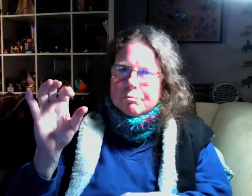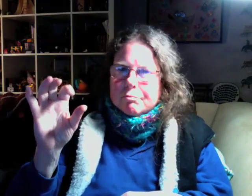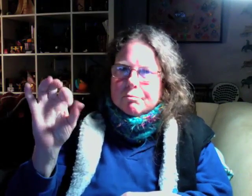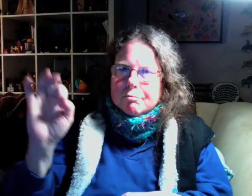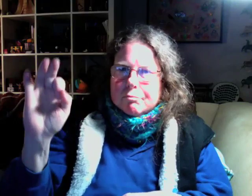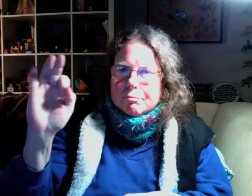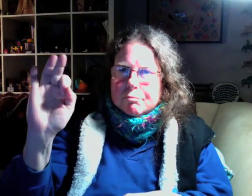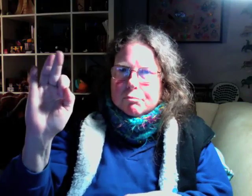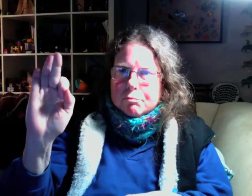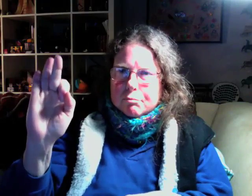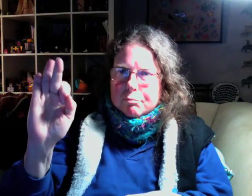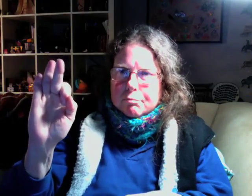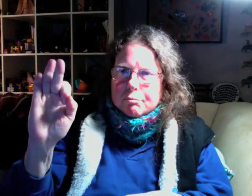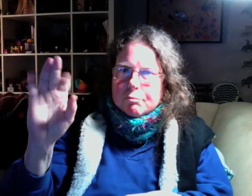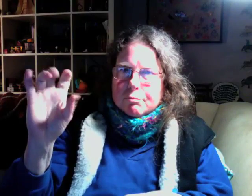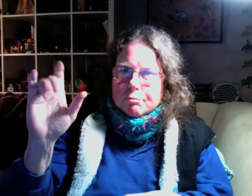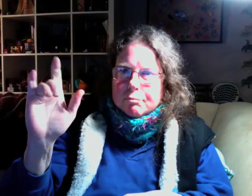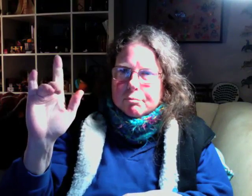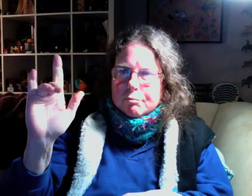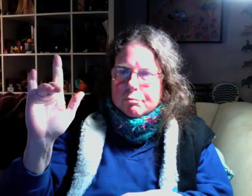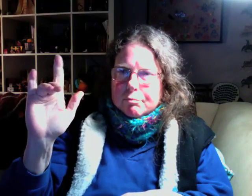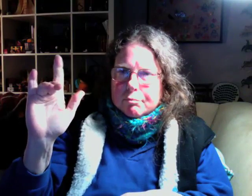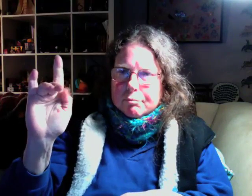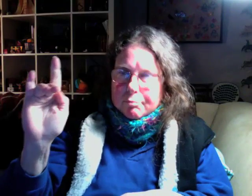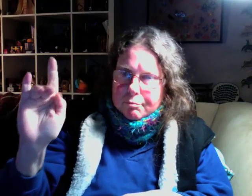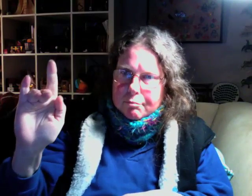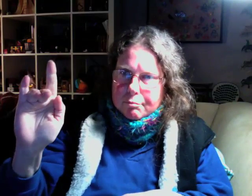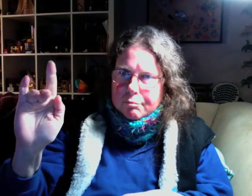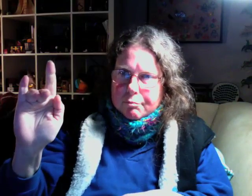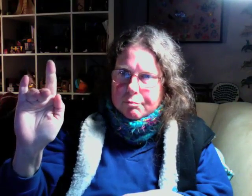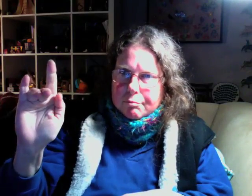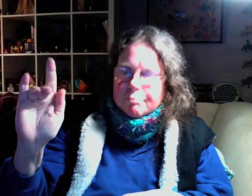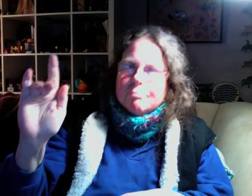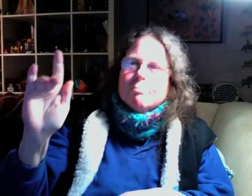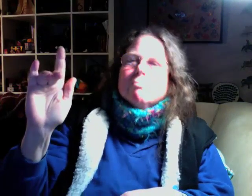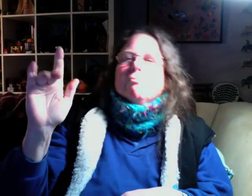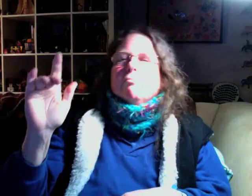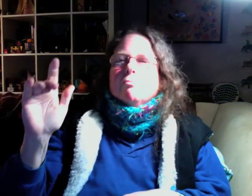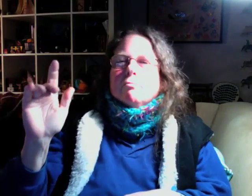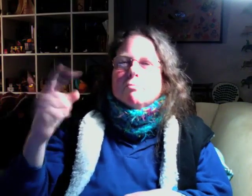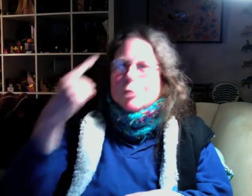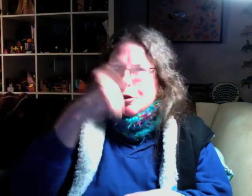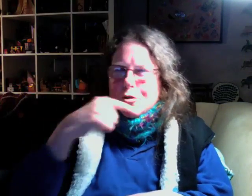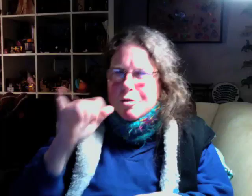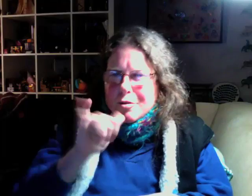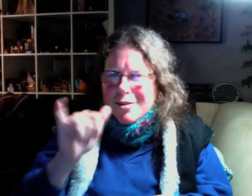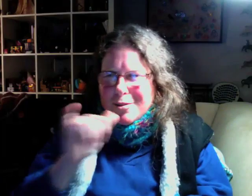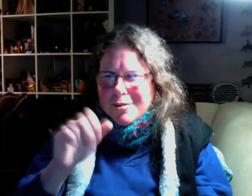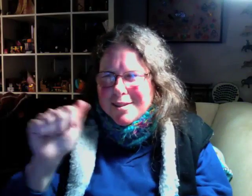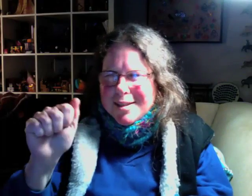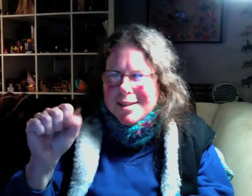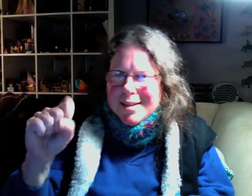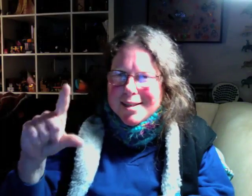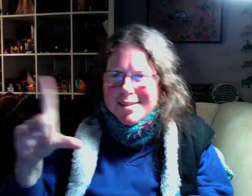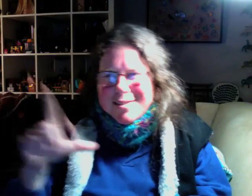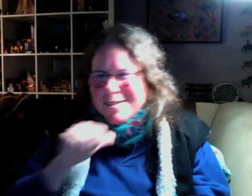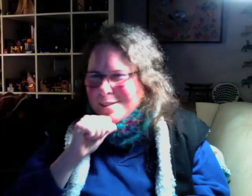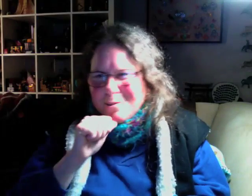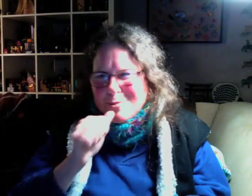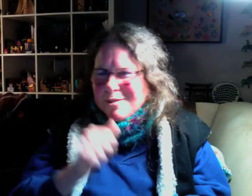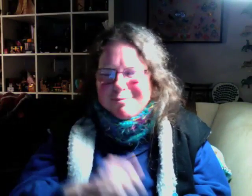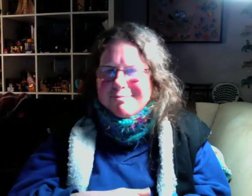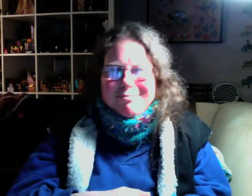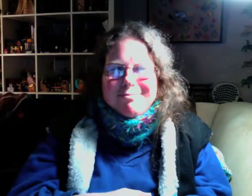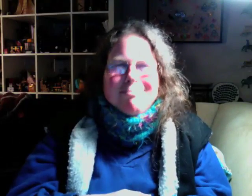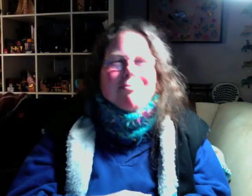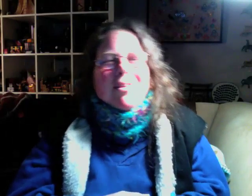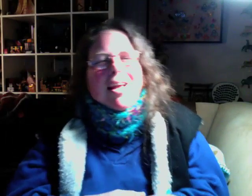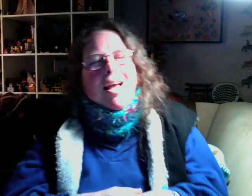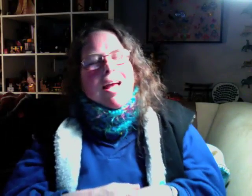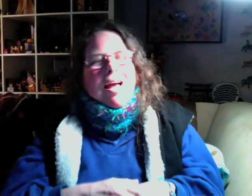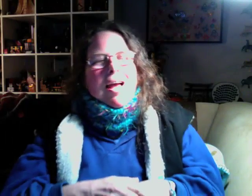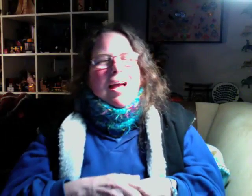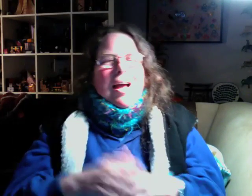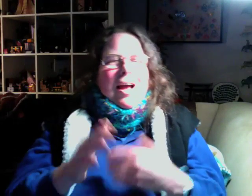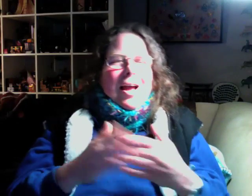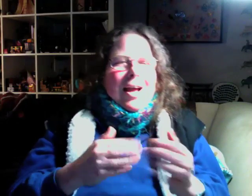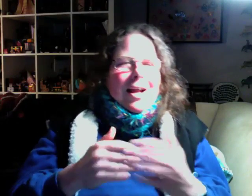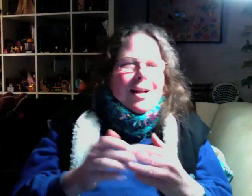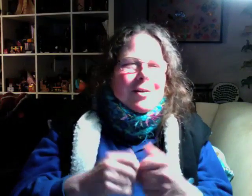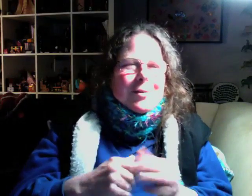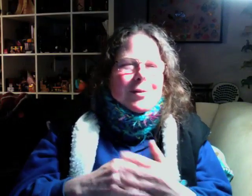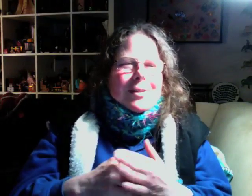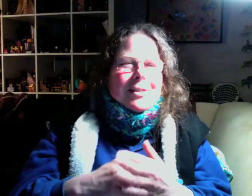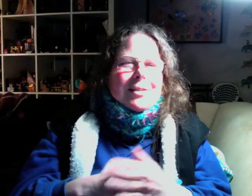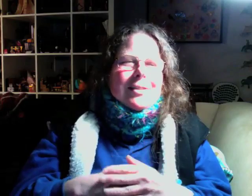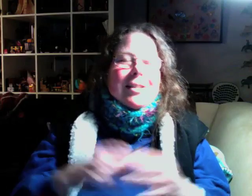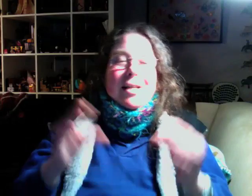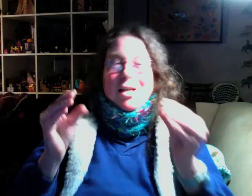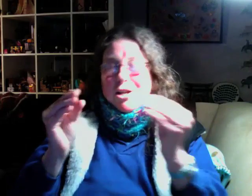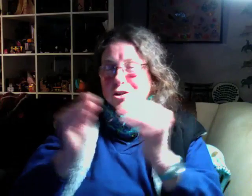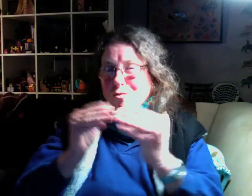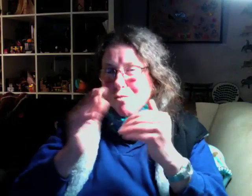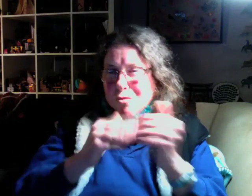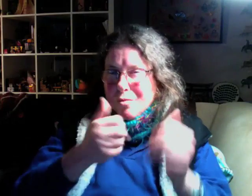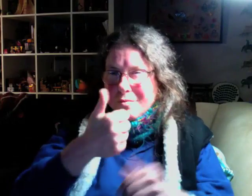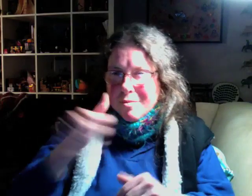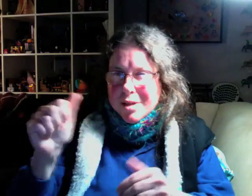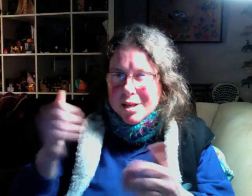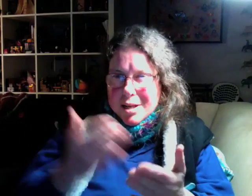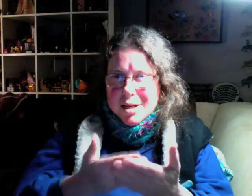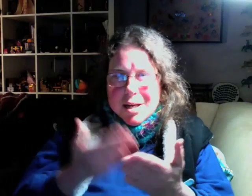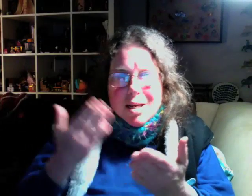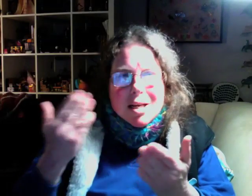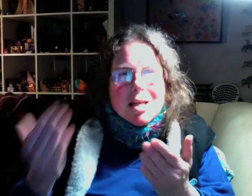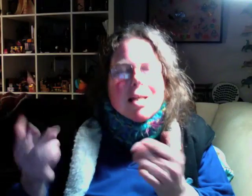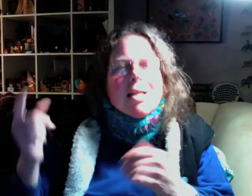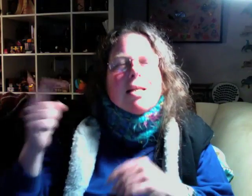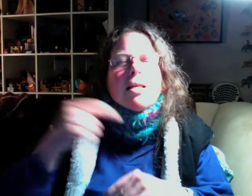and the disabled people too. I started using ASL around 15 years ago